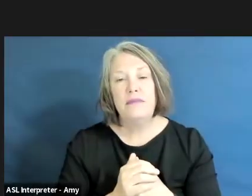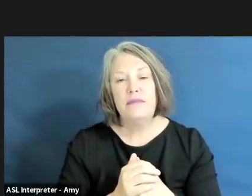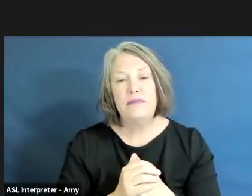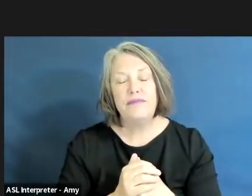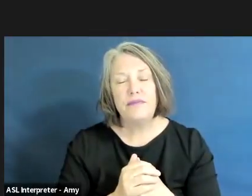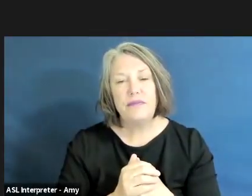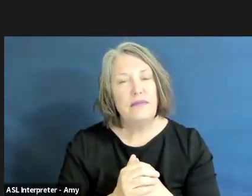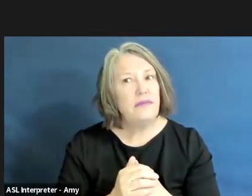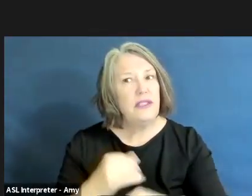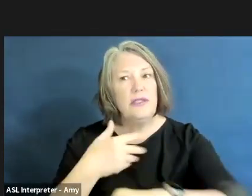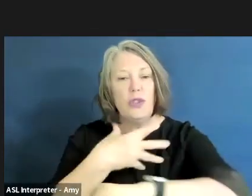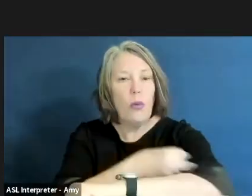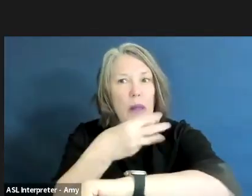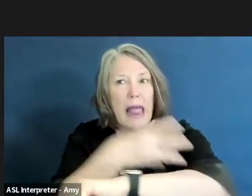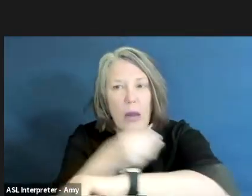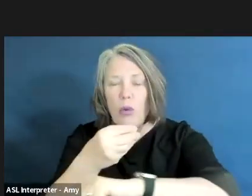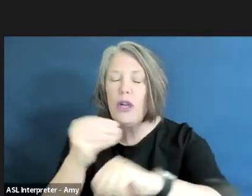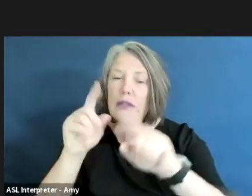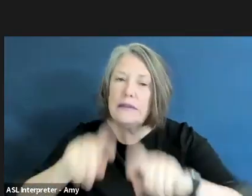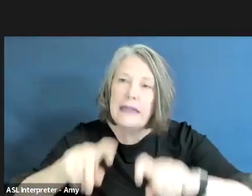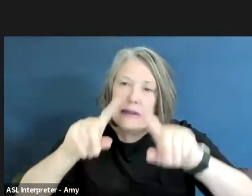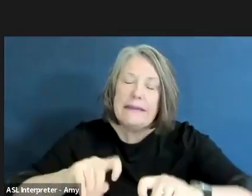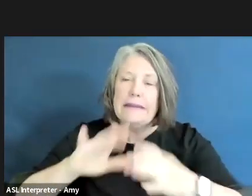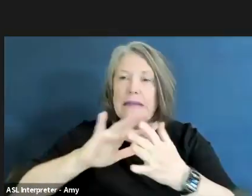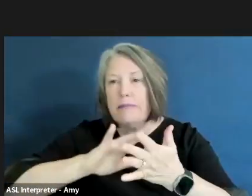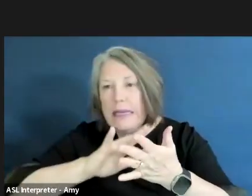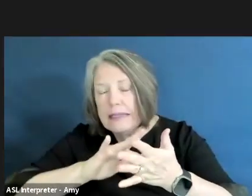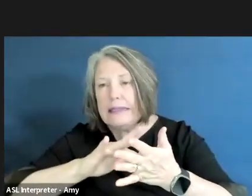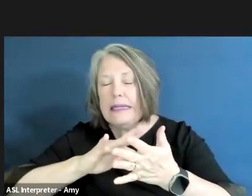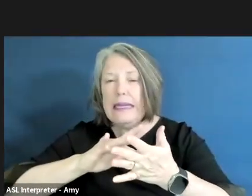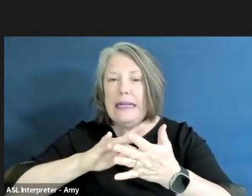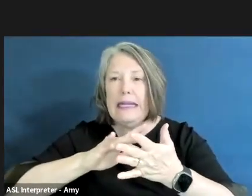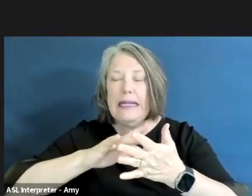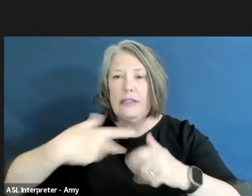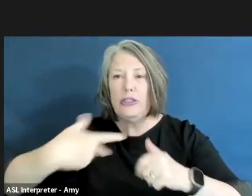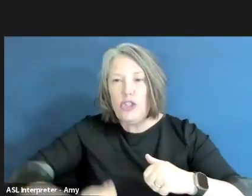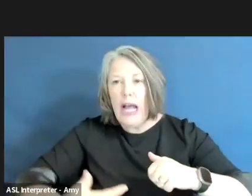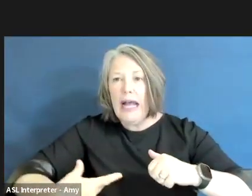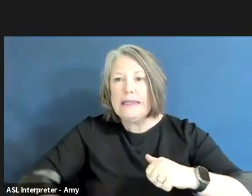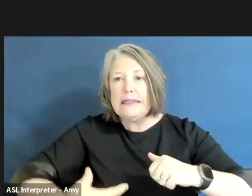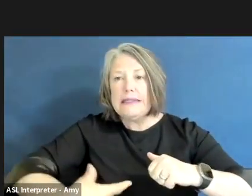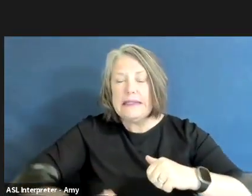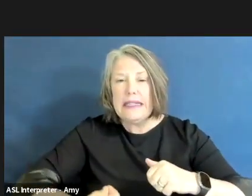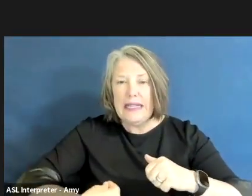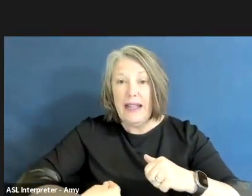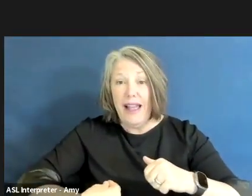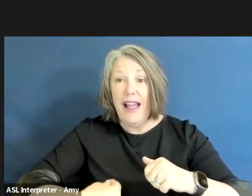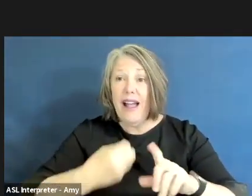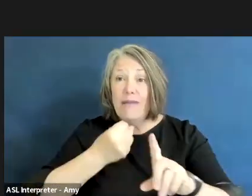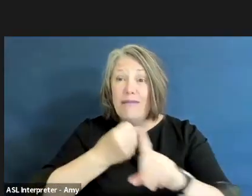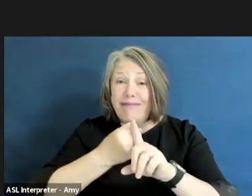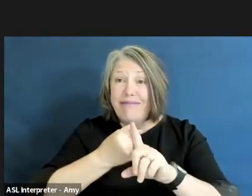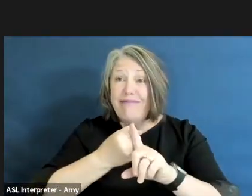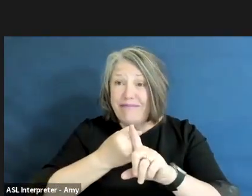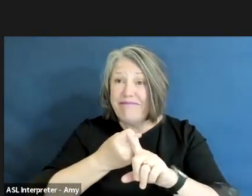blood work and medicine and giving myself shots in my stomach, I did get pregnant with the clinic.